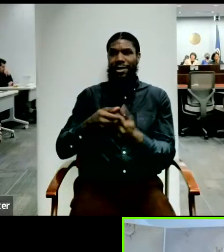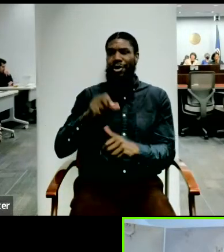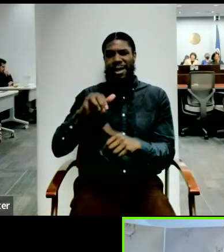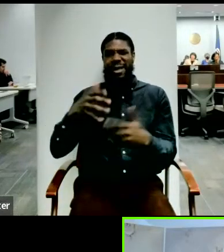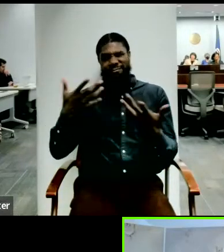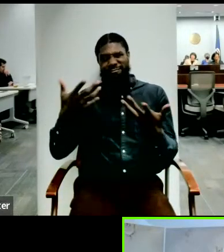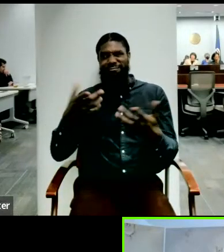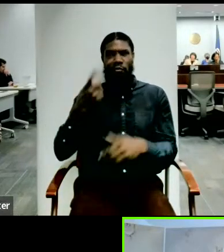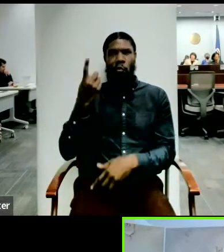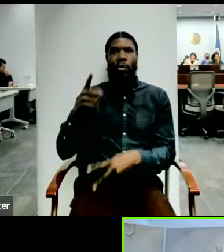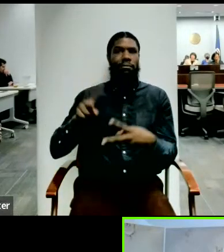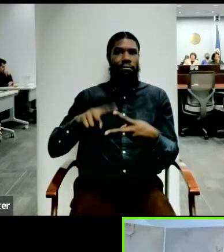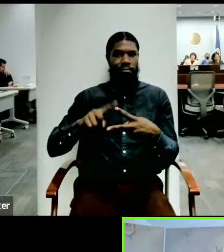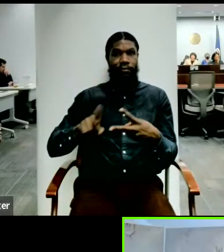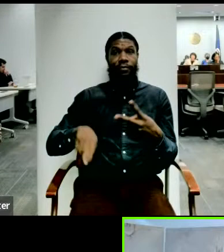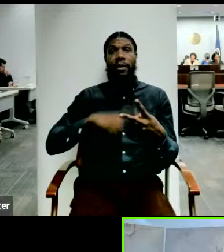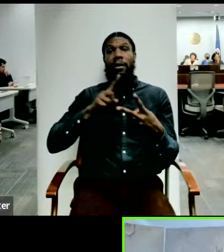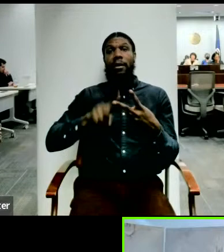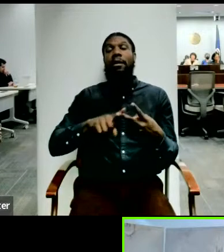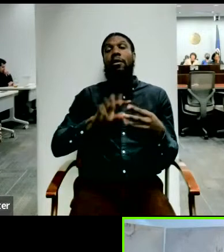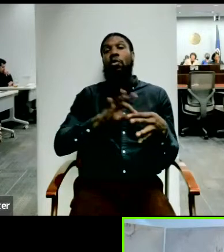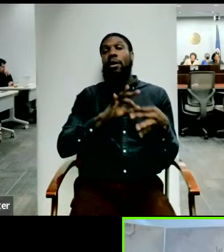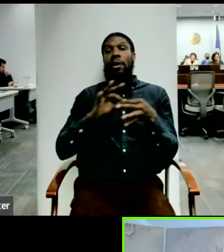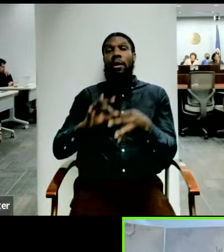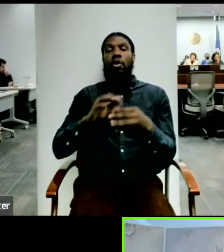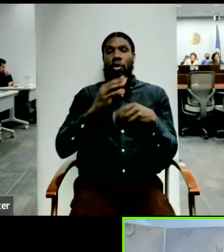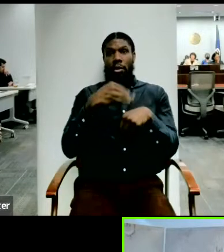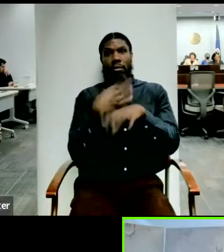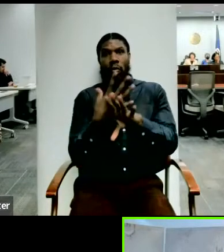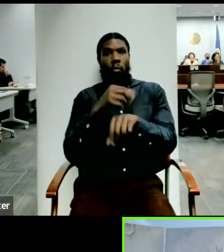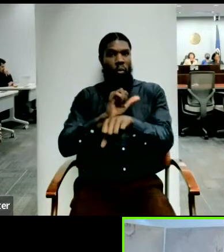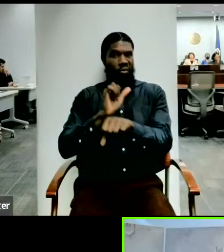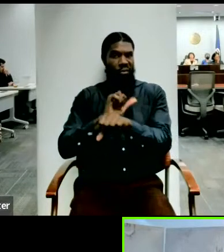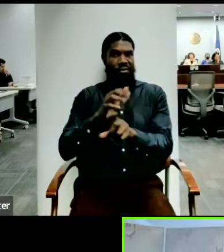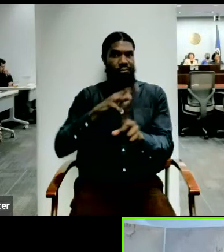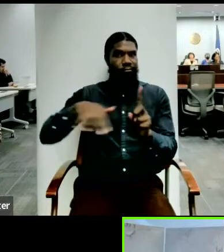of remote work I think what's happening now is that employers are thinking well